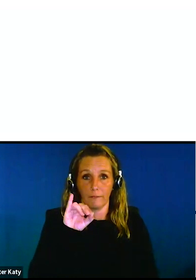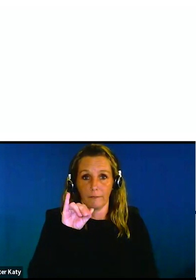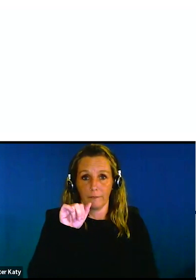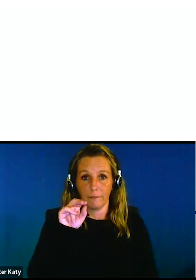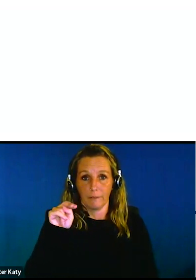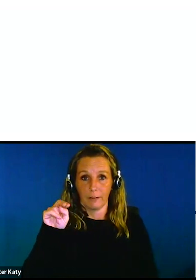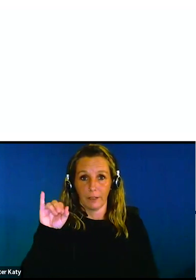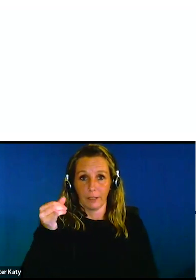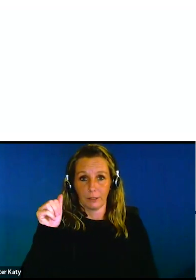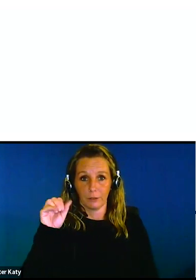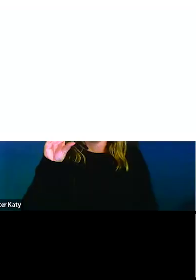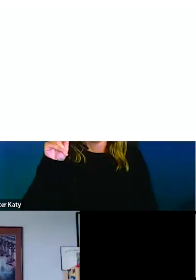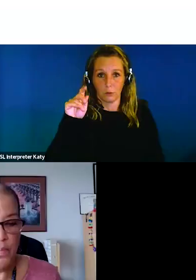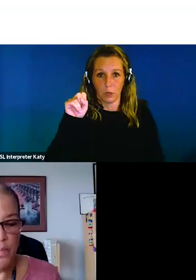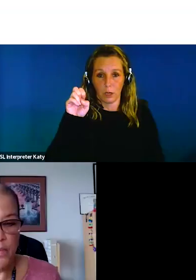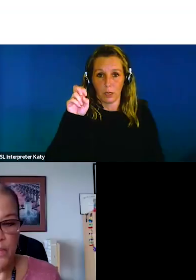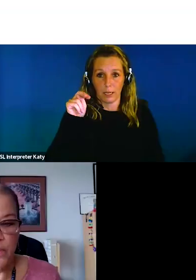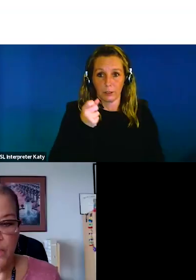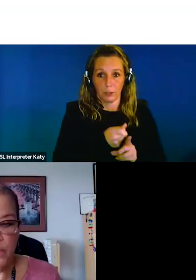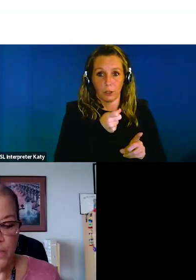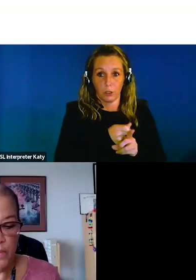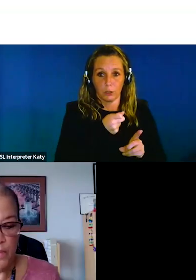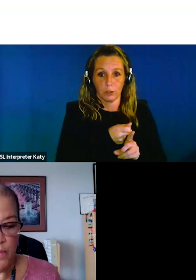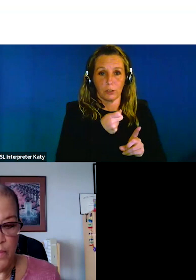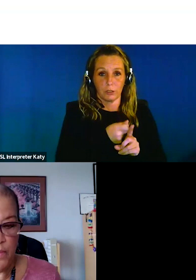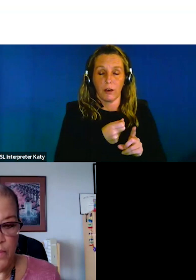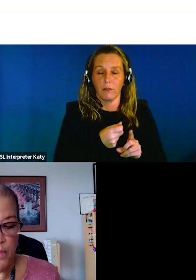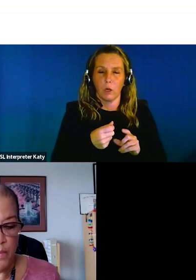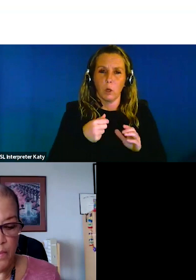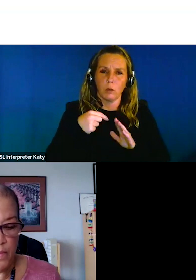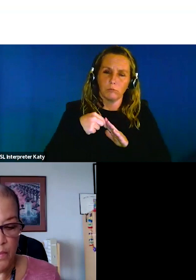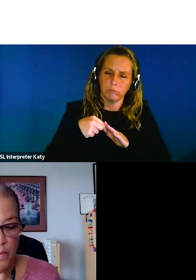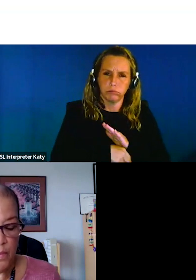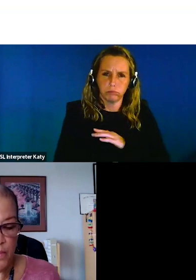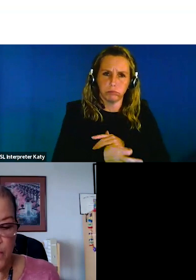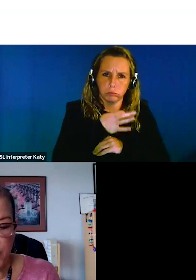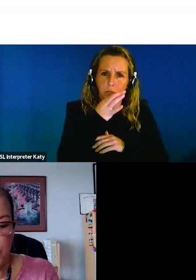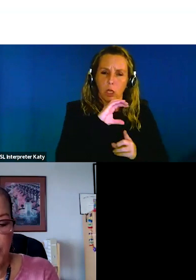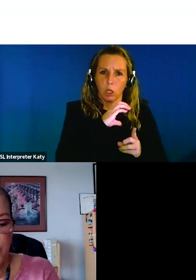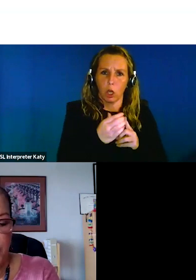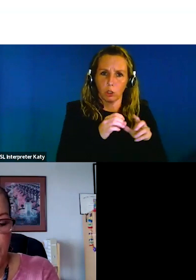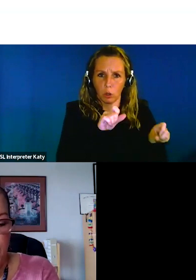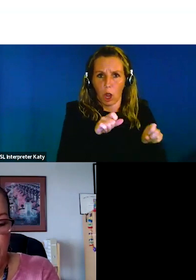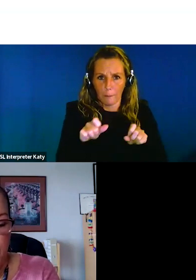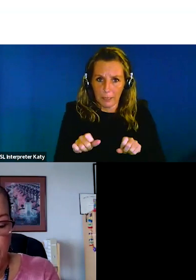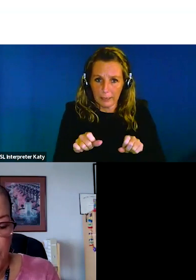Dr. Jackson brings extensive expertise in cultural competence and diversity